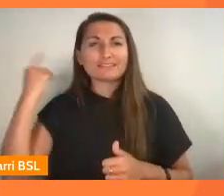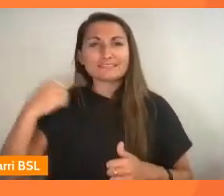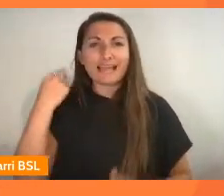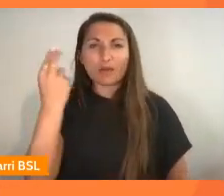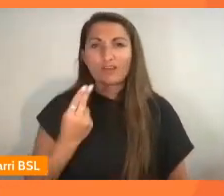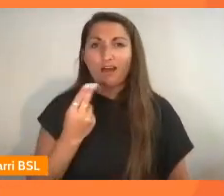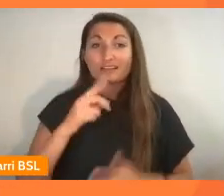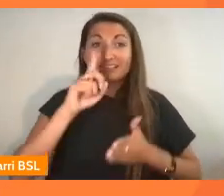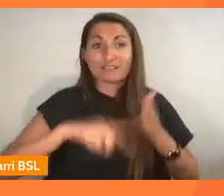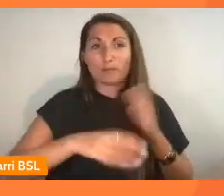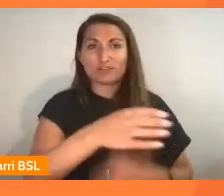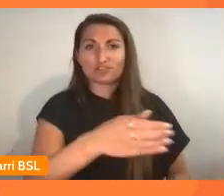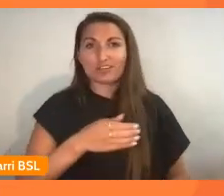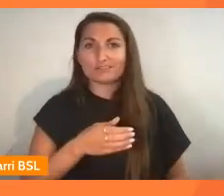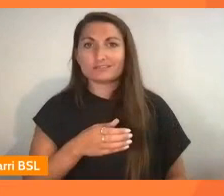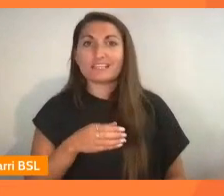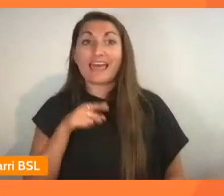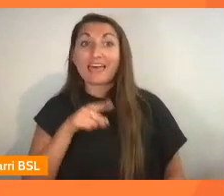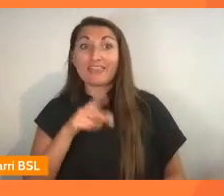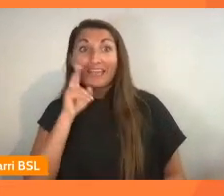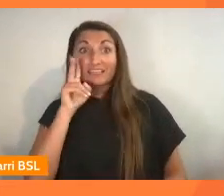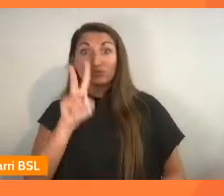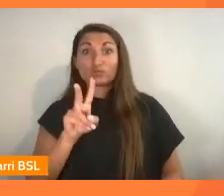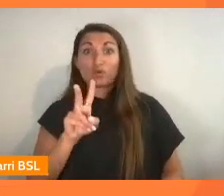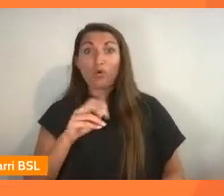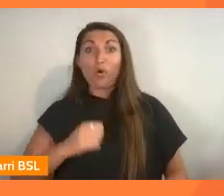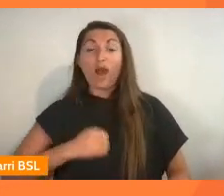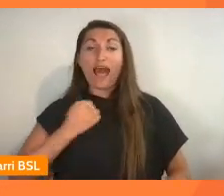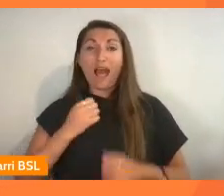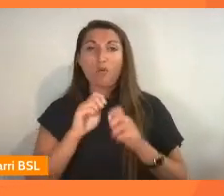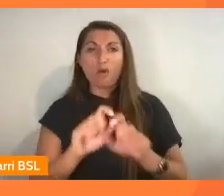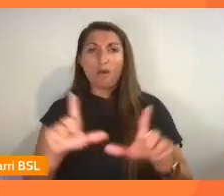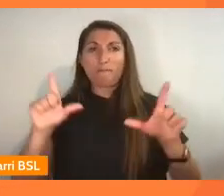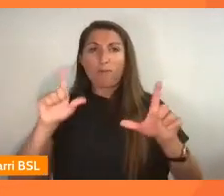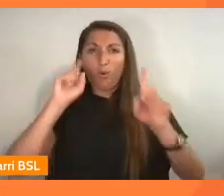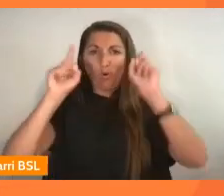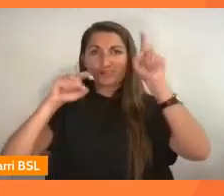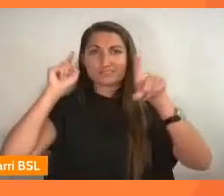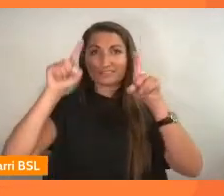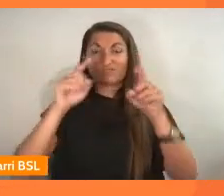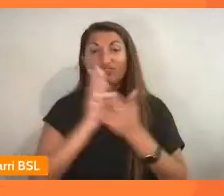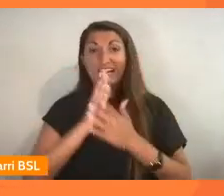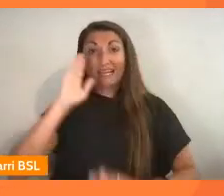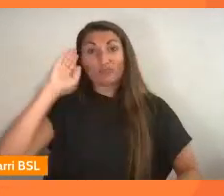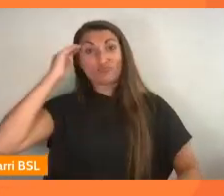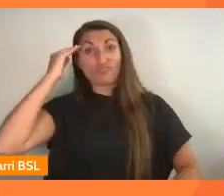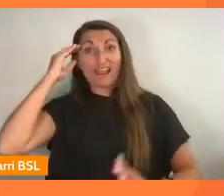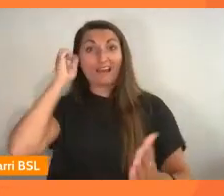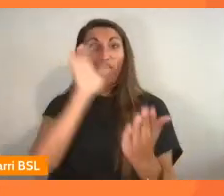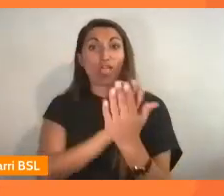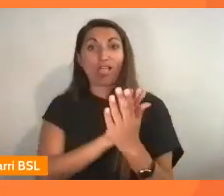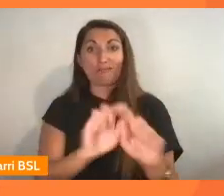our Miro board, which was just our brain on a page and they were like,